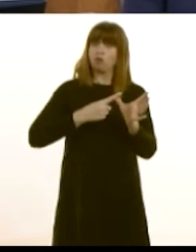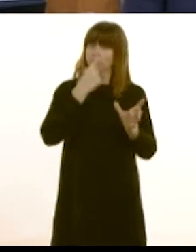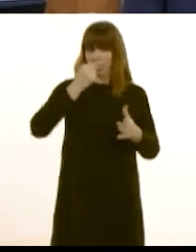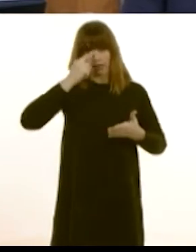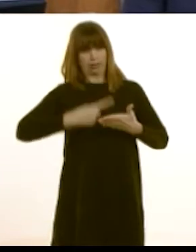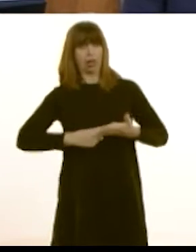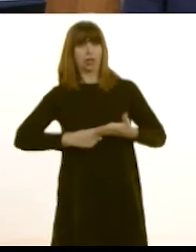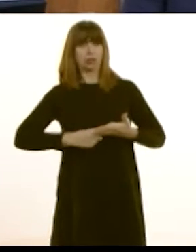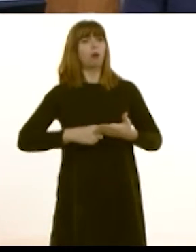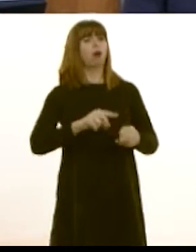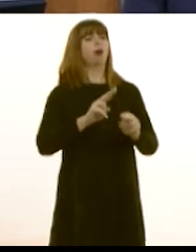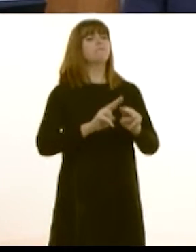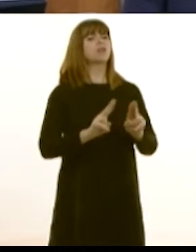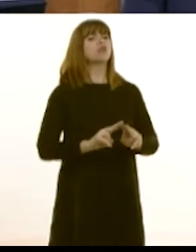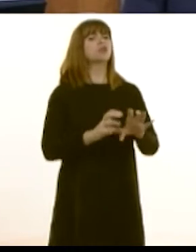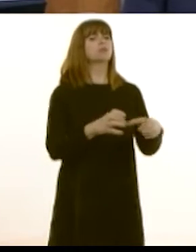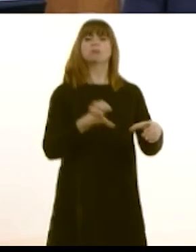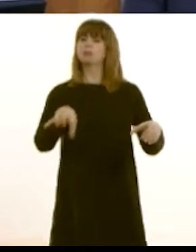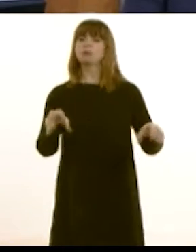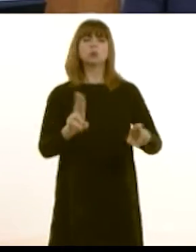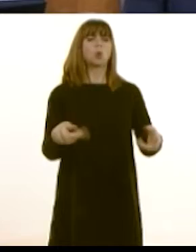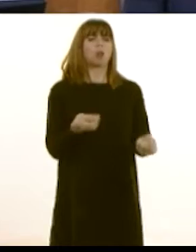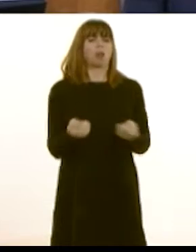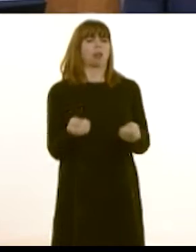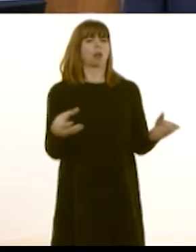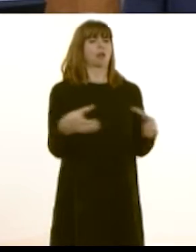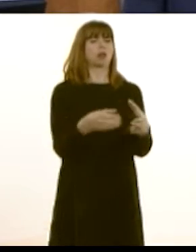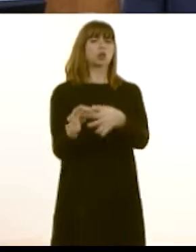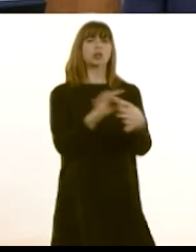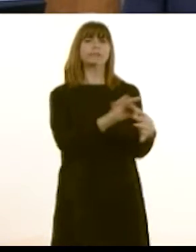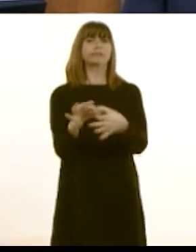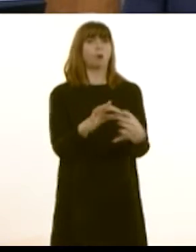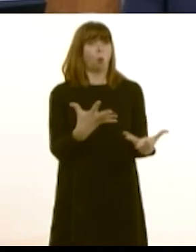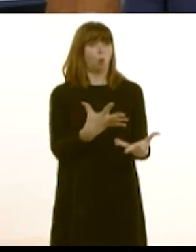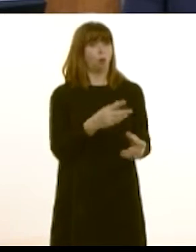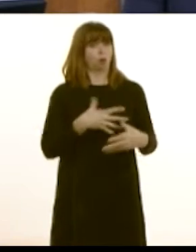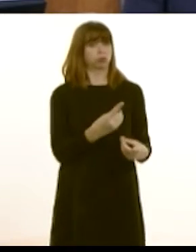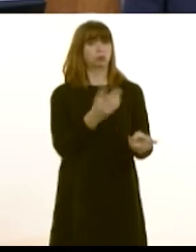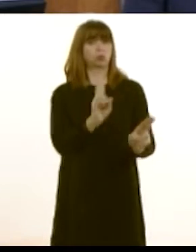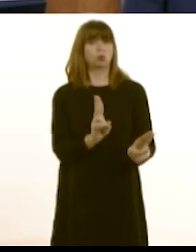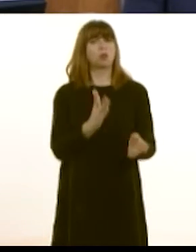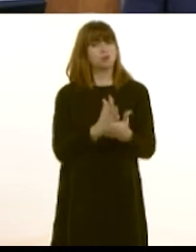Itís certainly an option that local authorities should be looking at wherever they face decisions